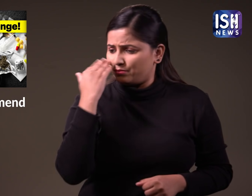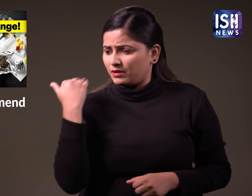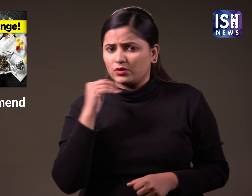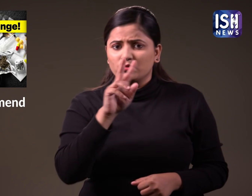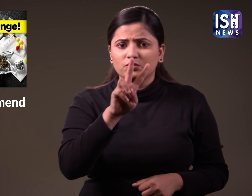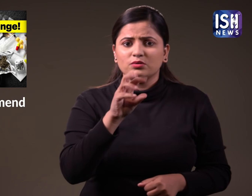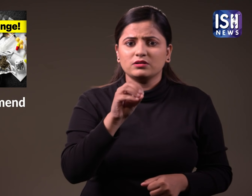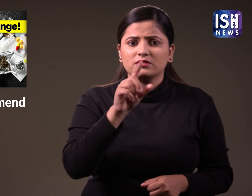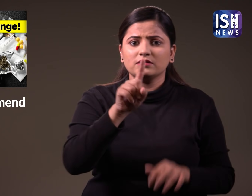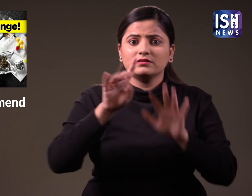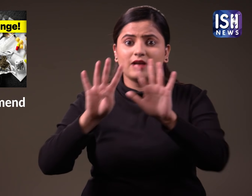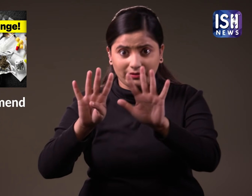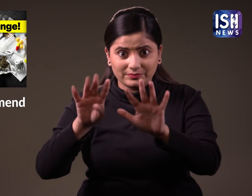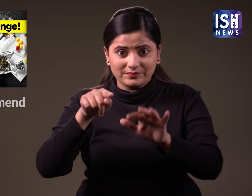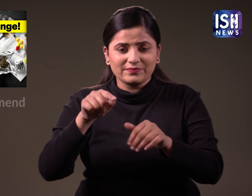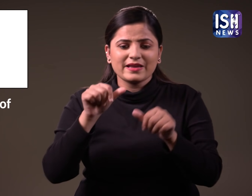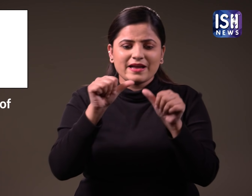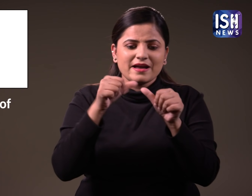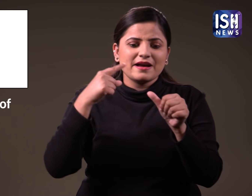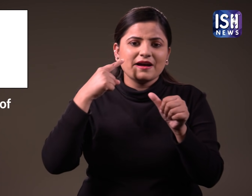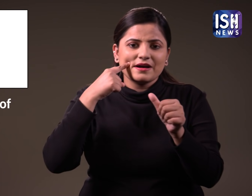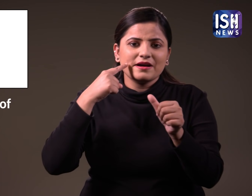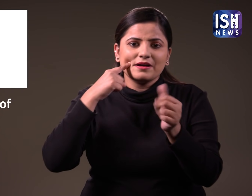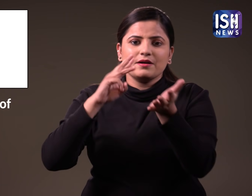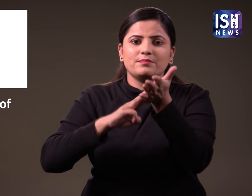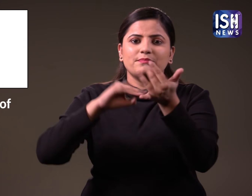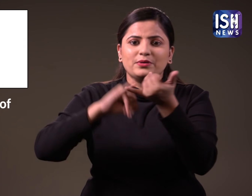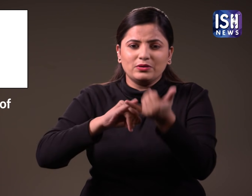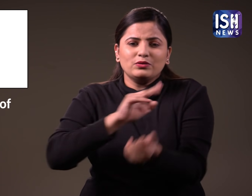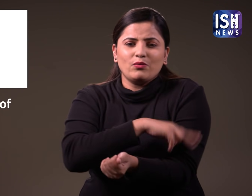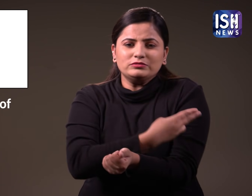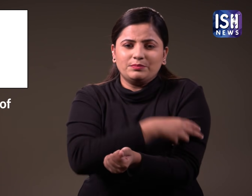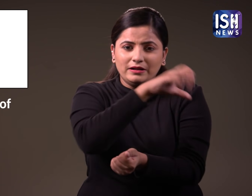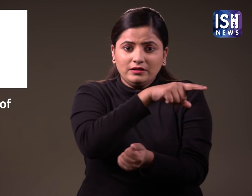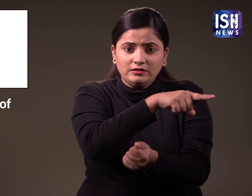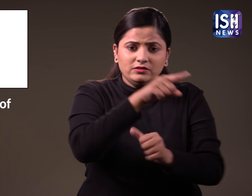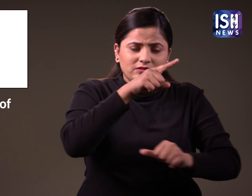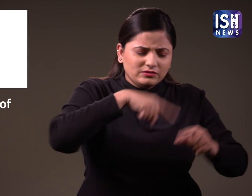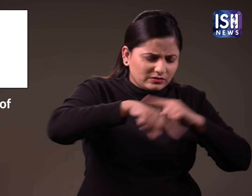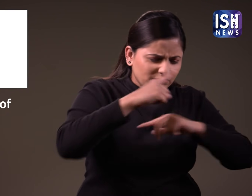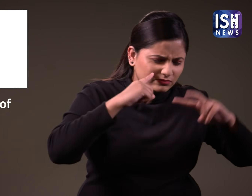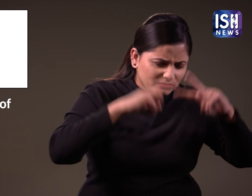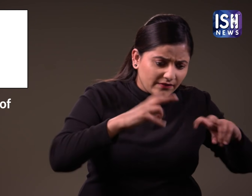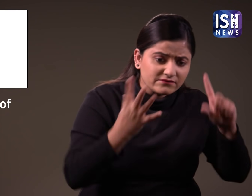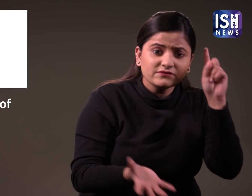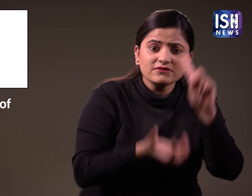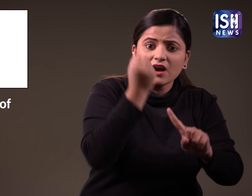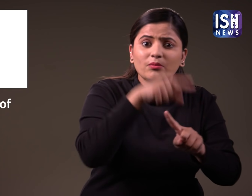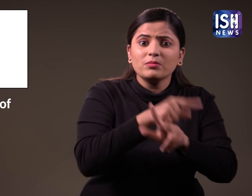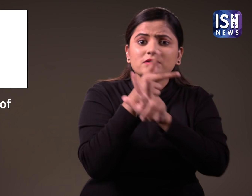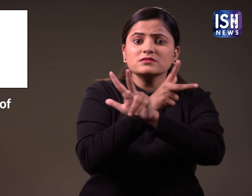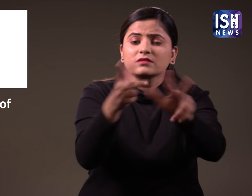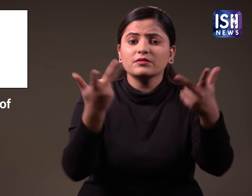Recently in 2019, the All India Institute of Medical Sciences submitted a report which stated,